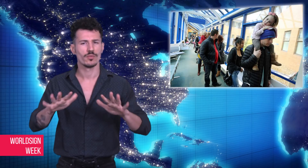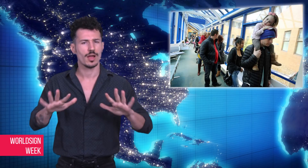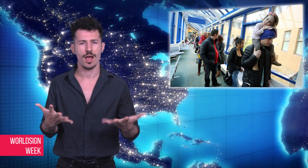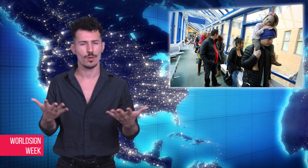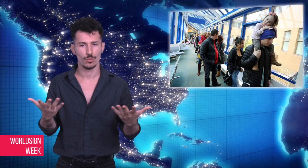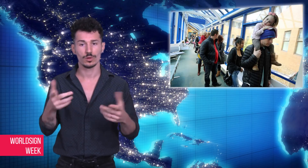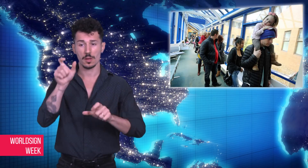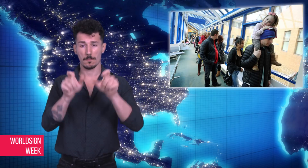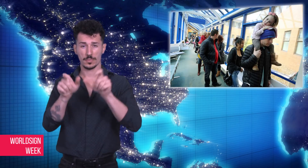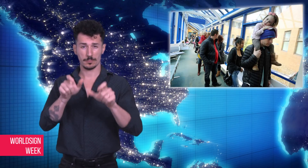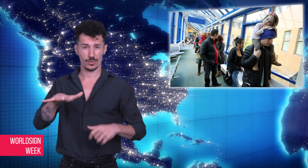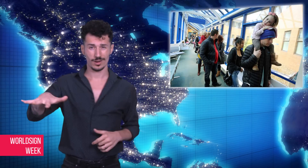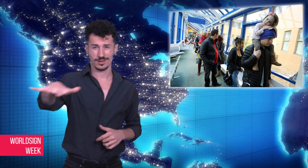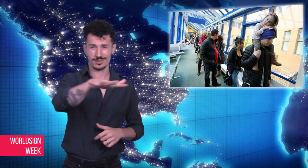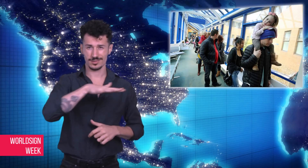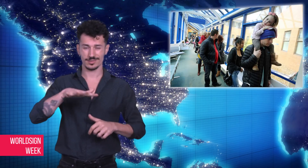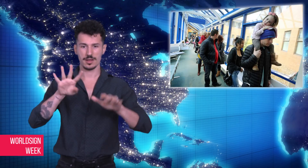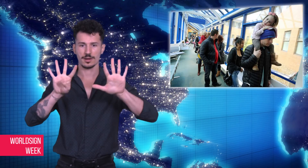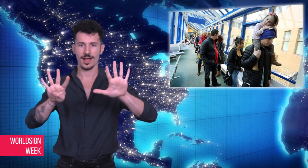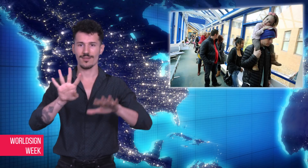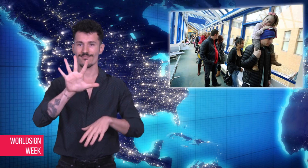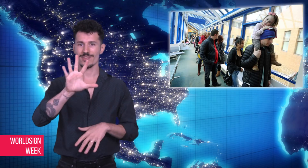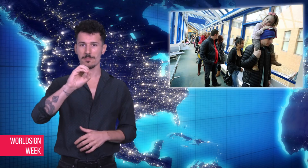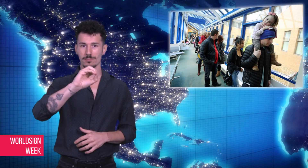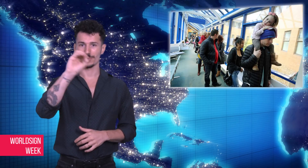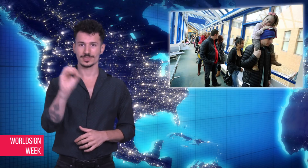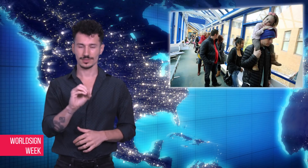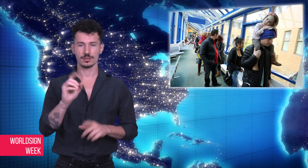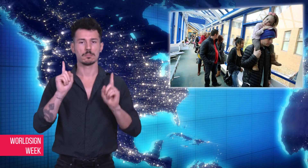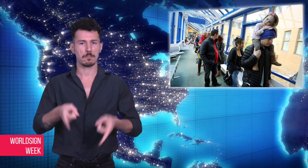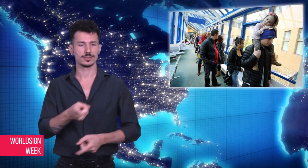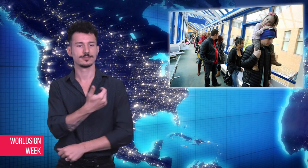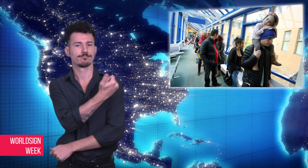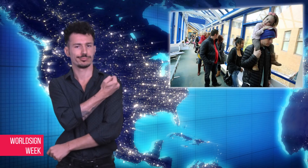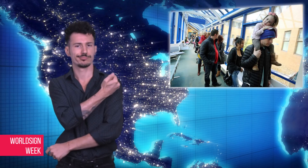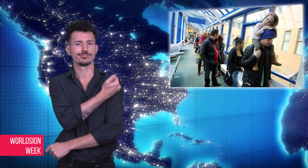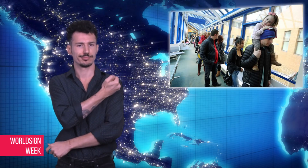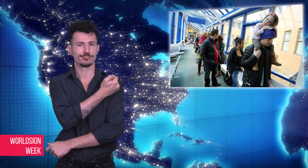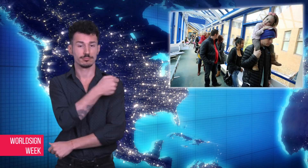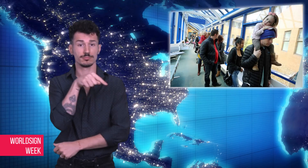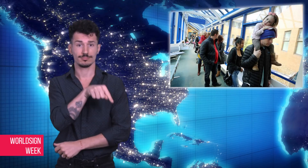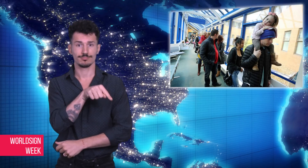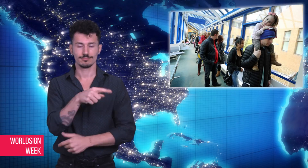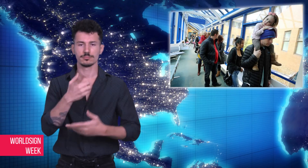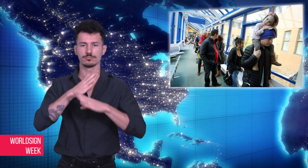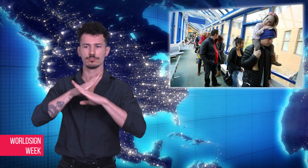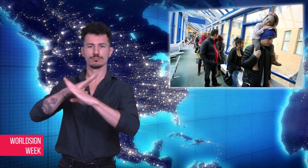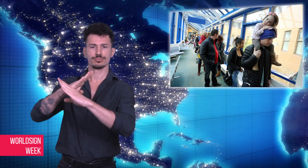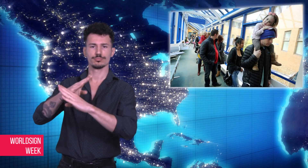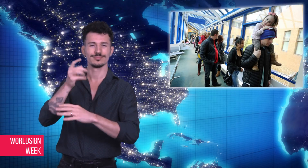measles epidemic. In both Italy and Romania, legislation was enacted to